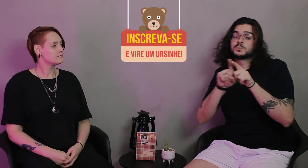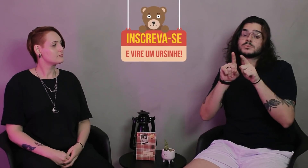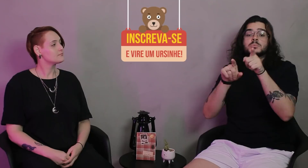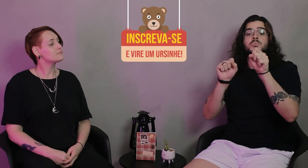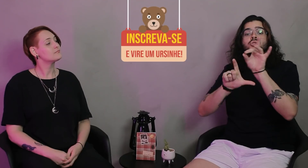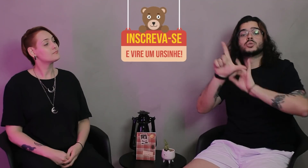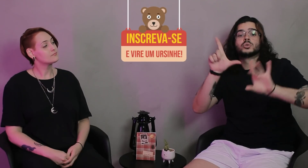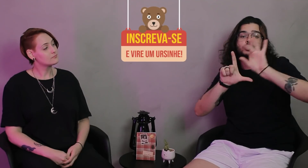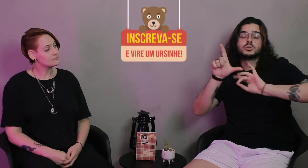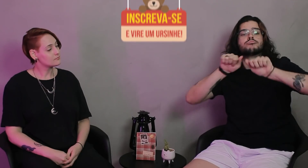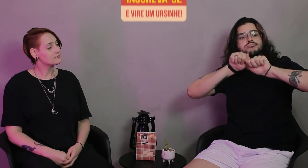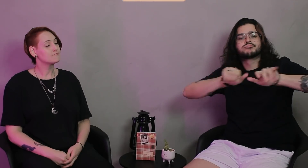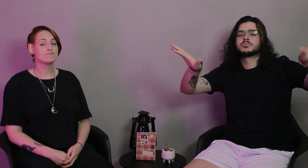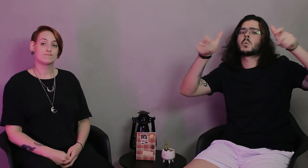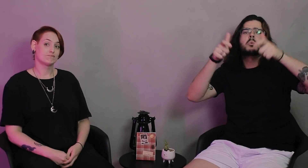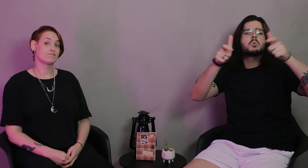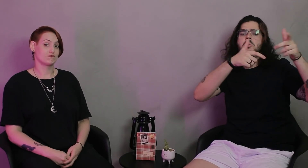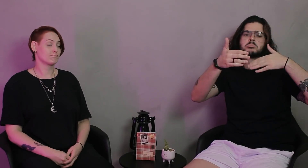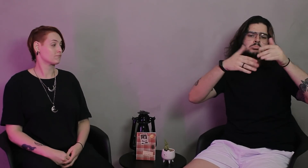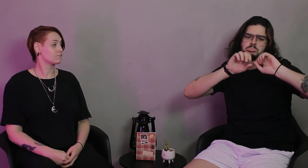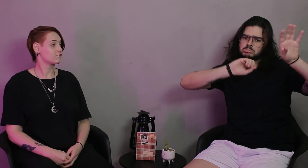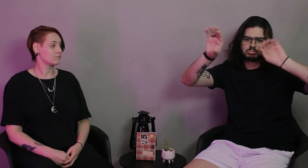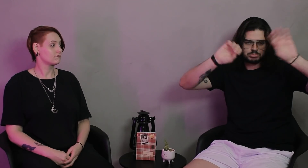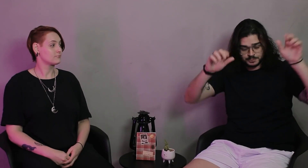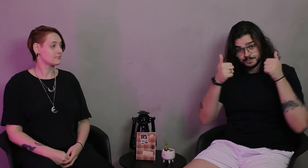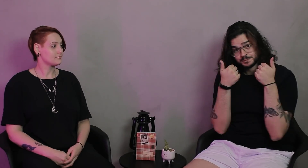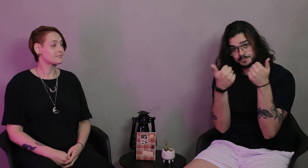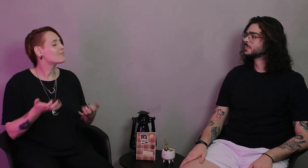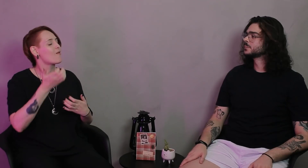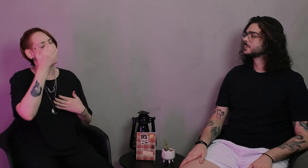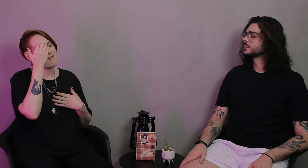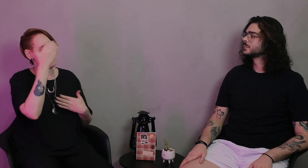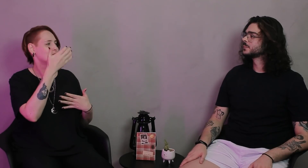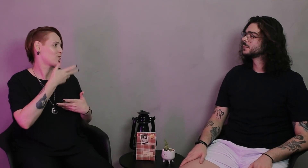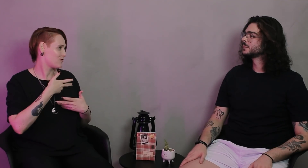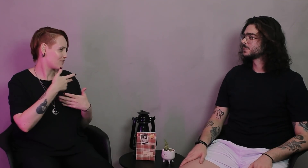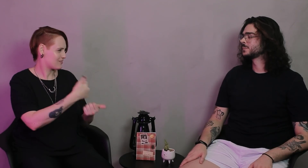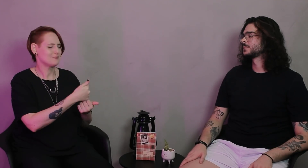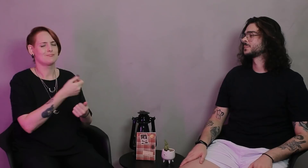and share our video wherever you want! Beto, I want to thank you for the invitation.